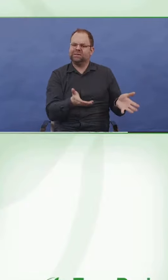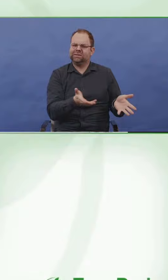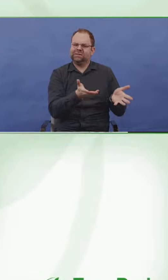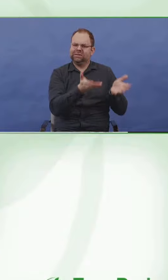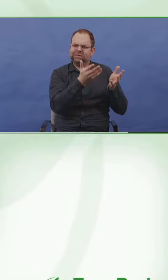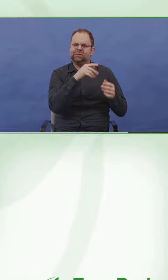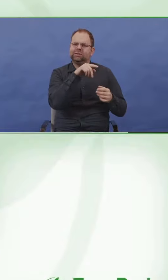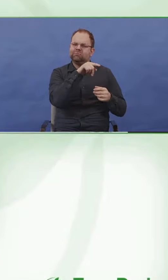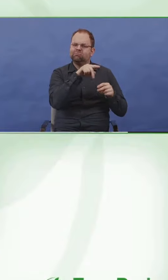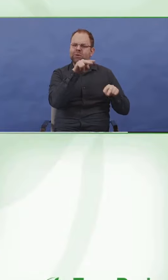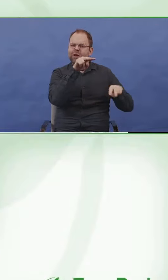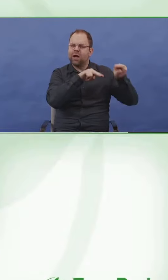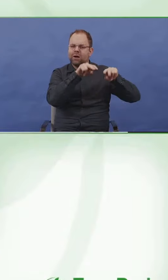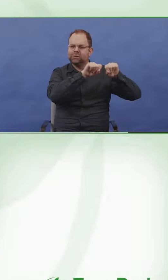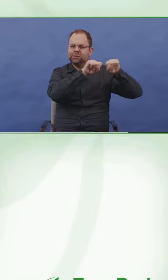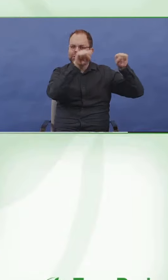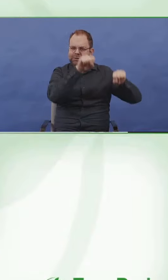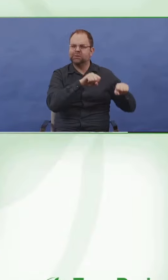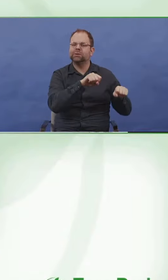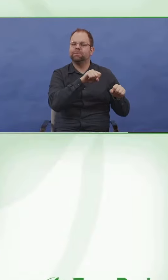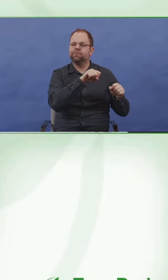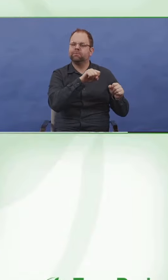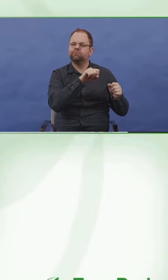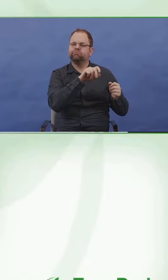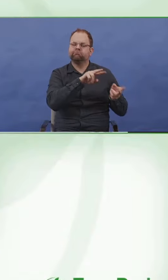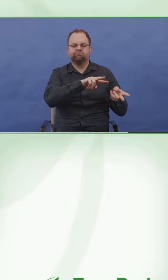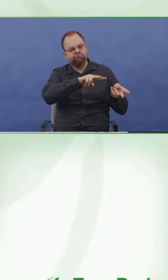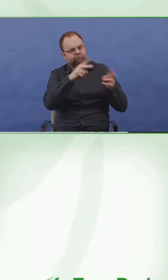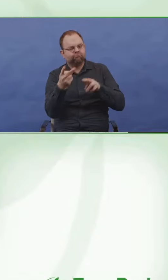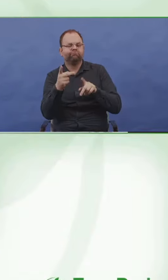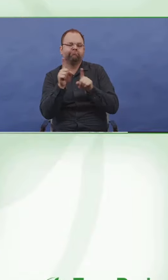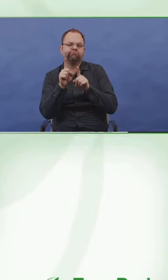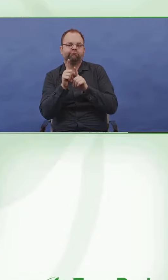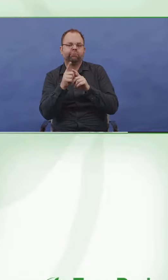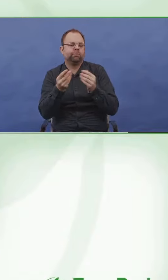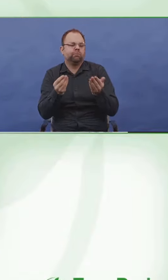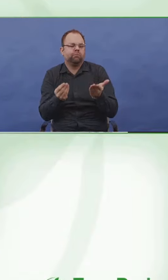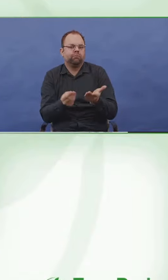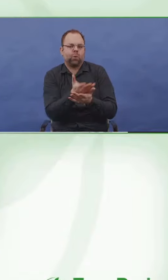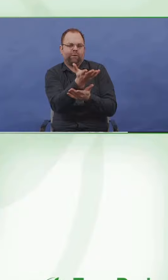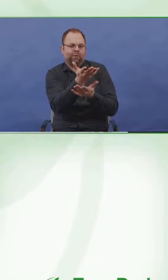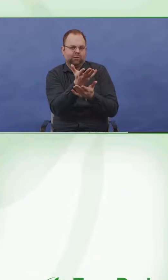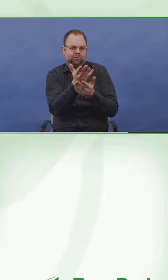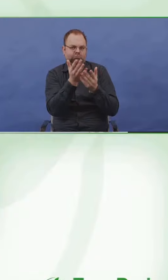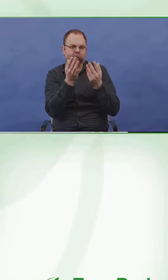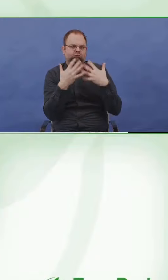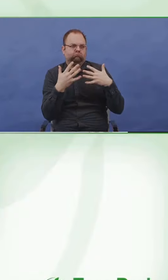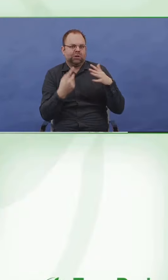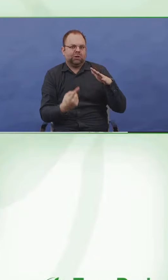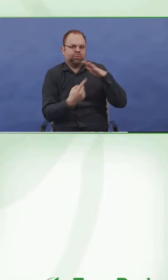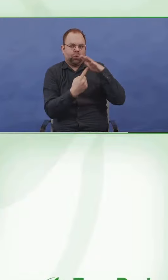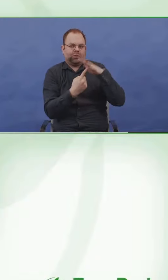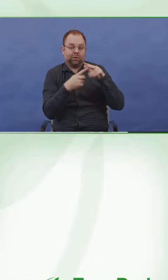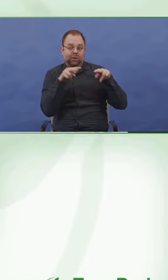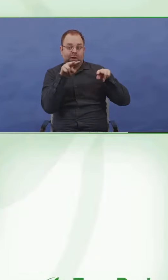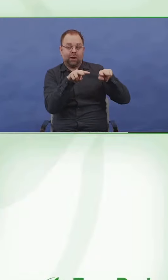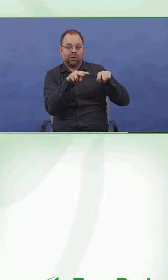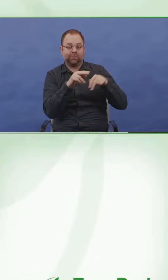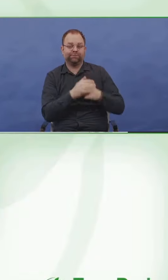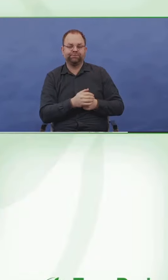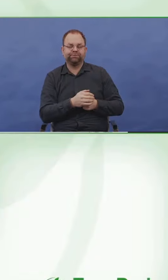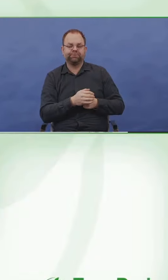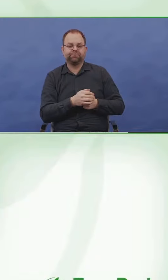the UN system and the impact that care systems are no longer fit for